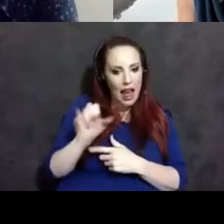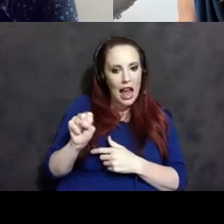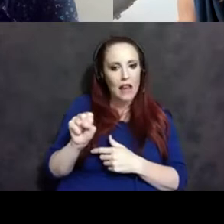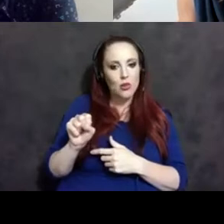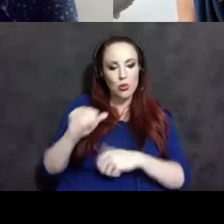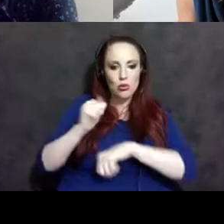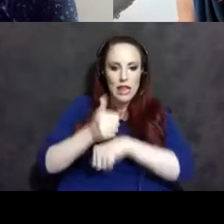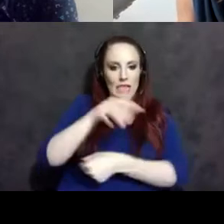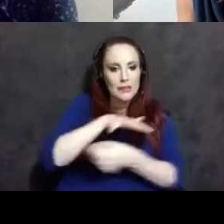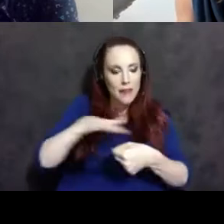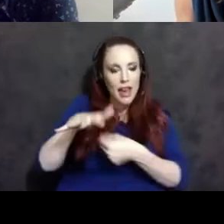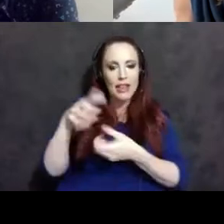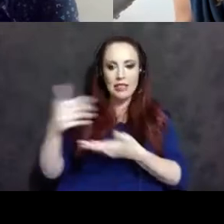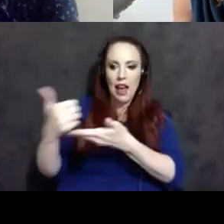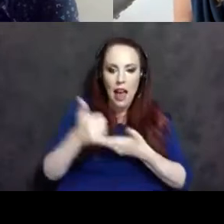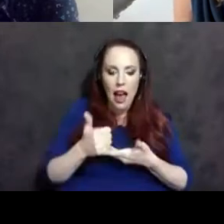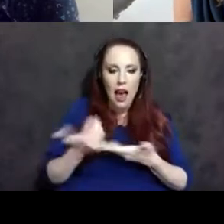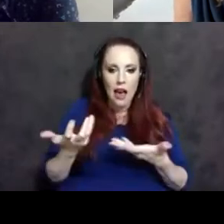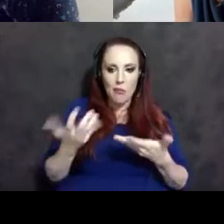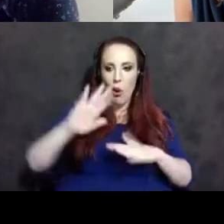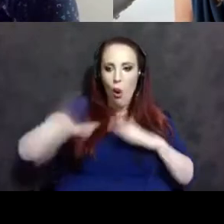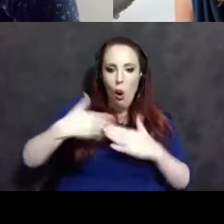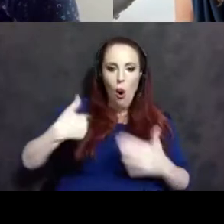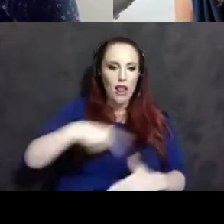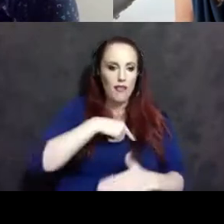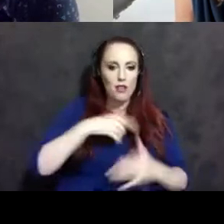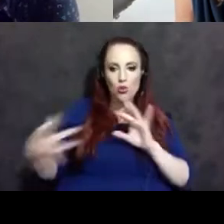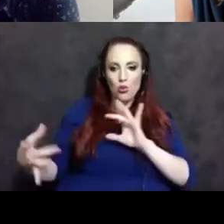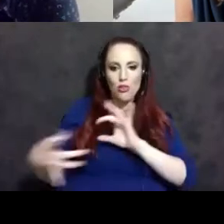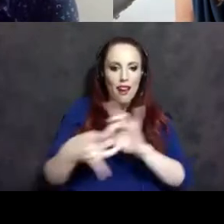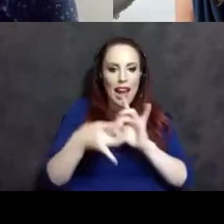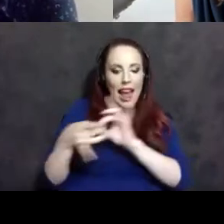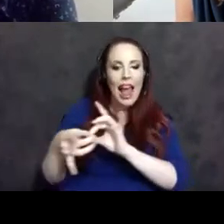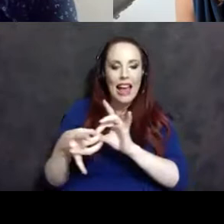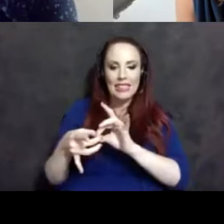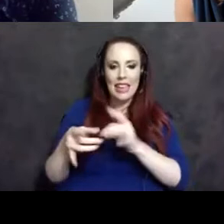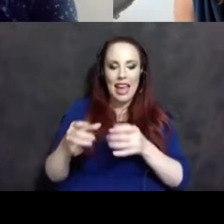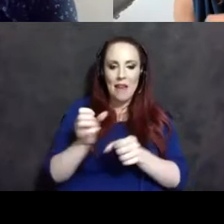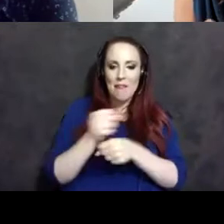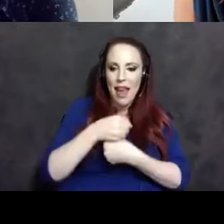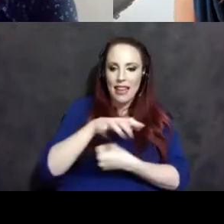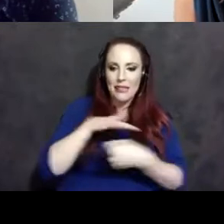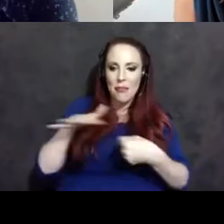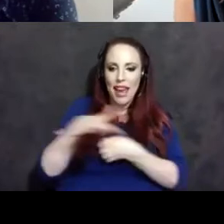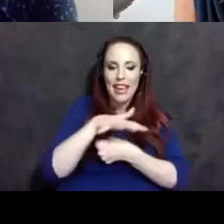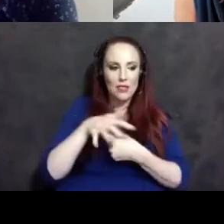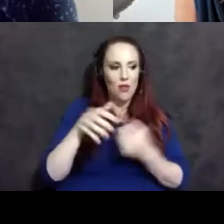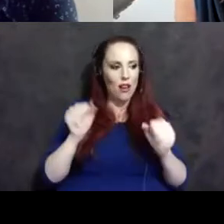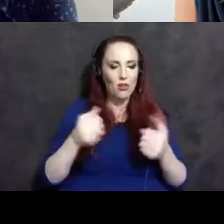helps, you know, all of us to connect with each other and makes space for us to be able to have a voice and speak up.